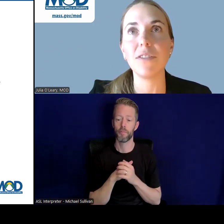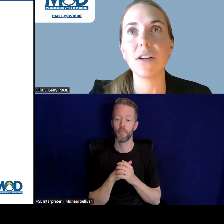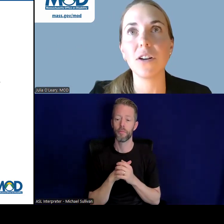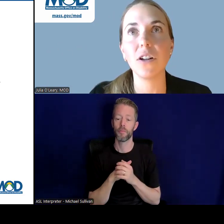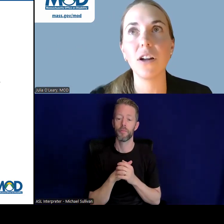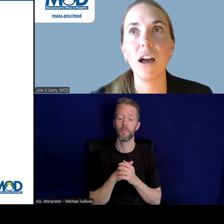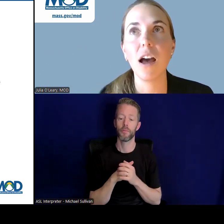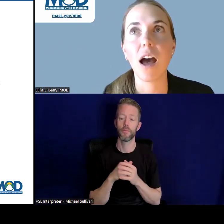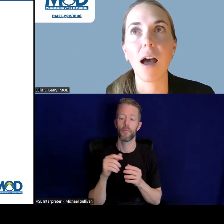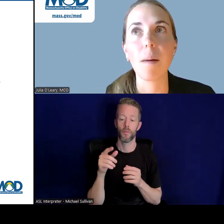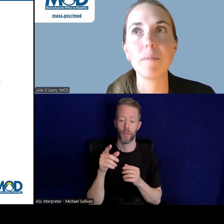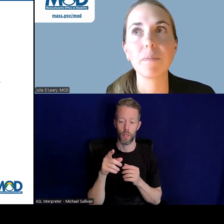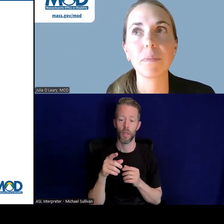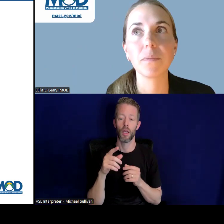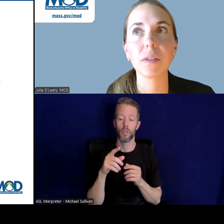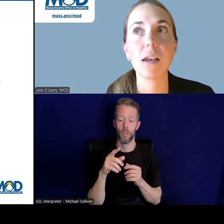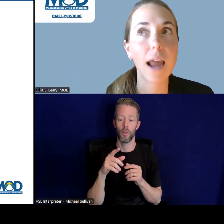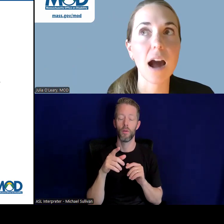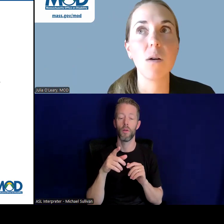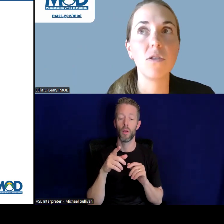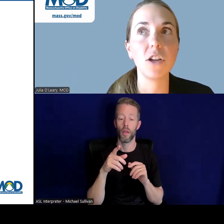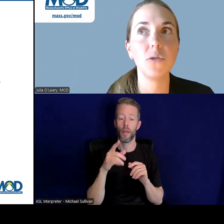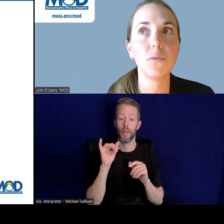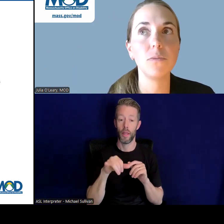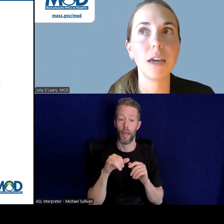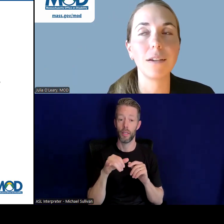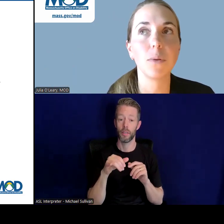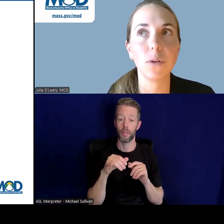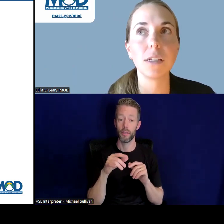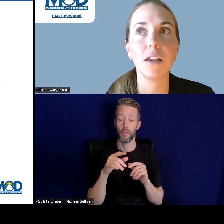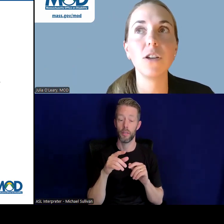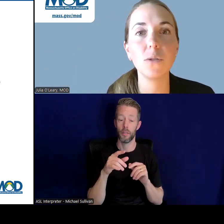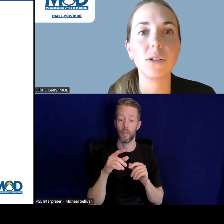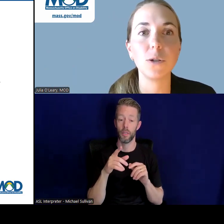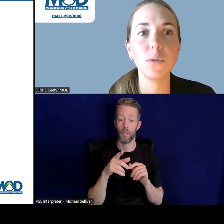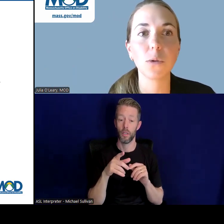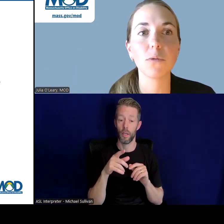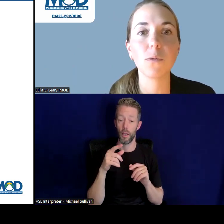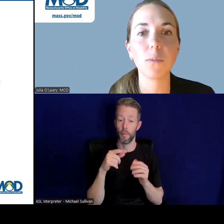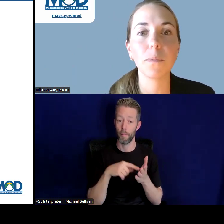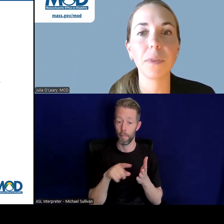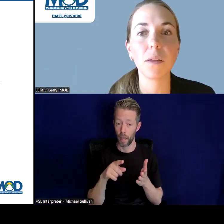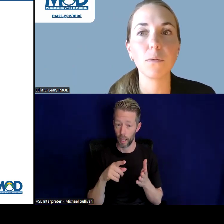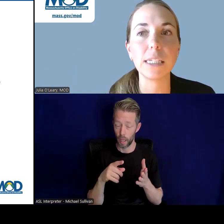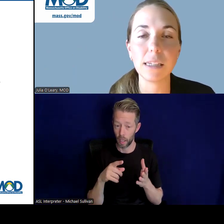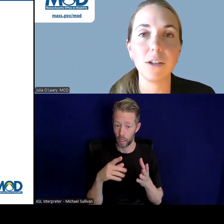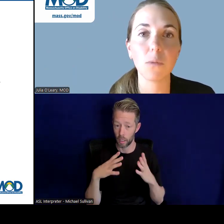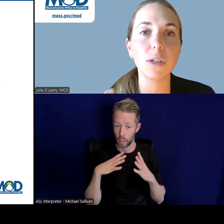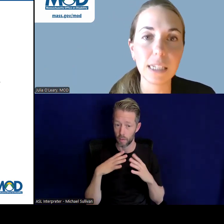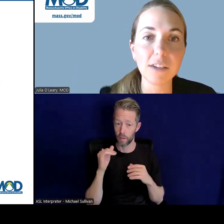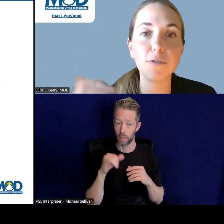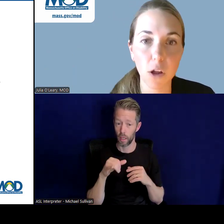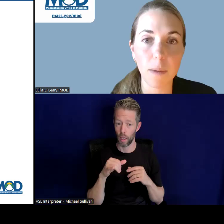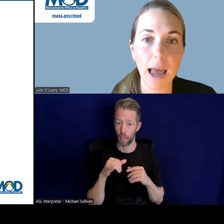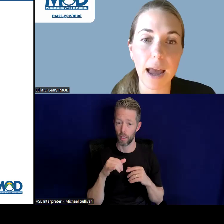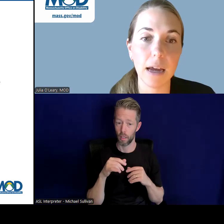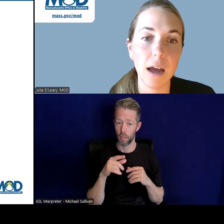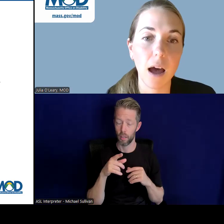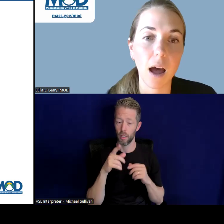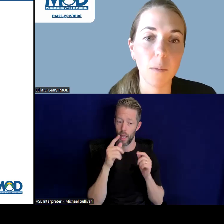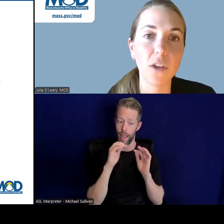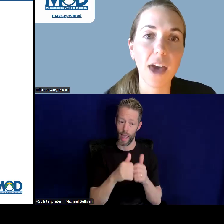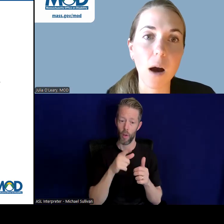On the other hand, PFML is a vehicle now that employees can use to sort of you know, receive